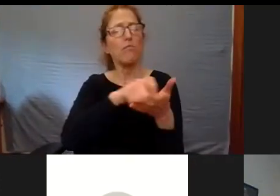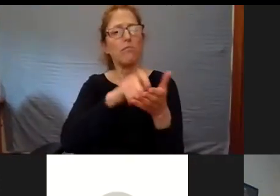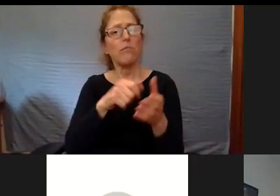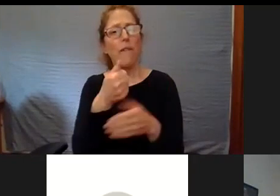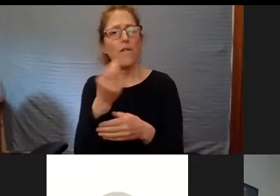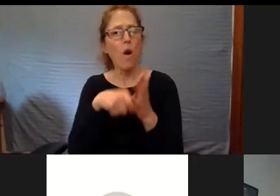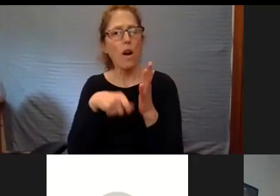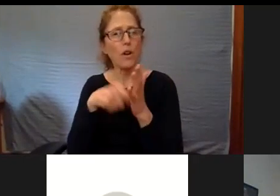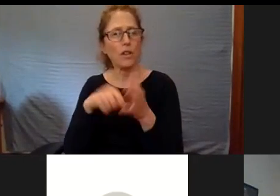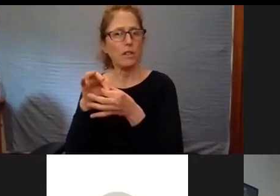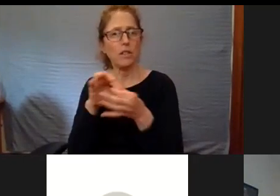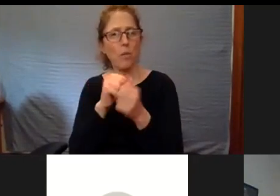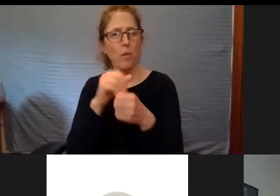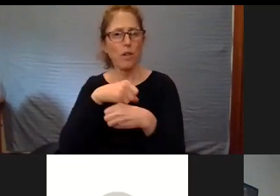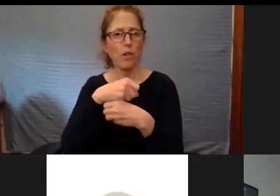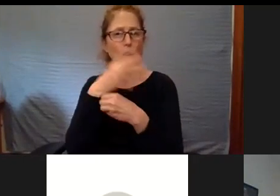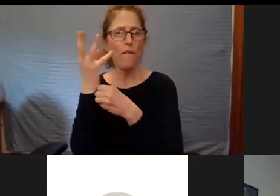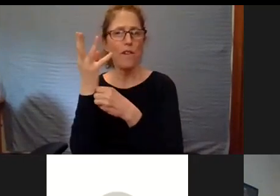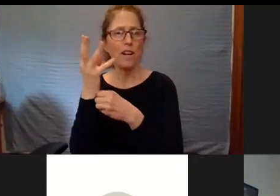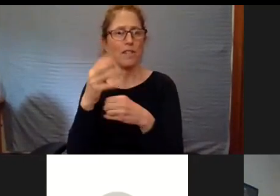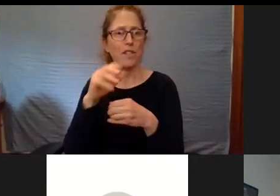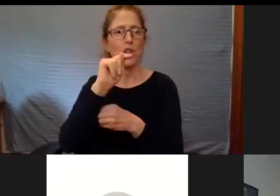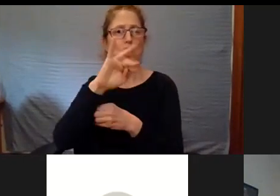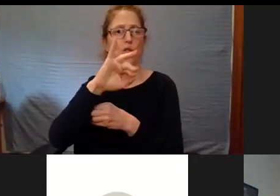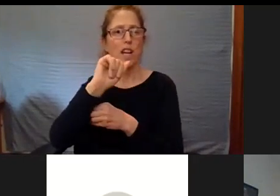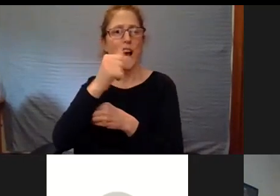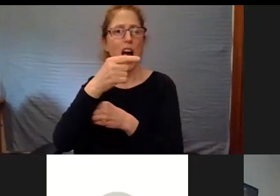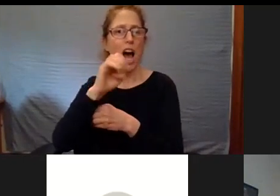COVID-19, triage protocols and bioethics in conversation with disability ethics.